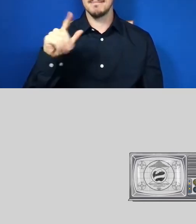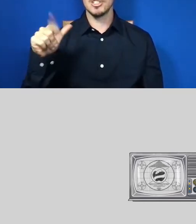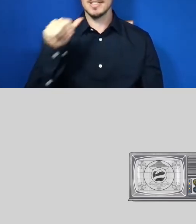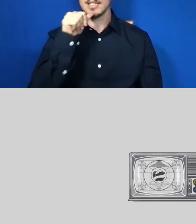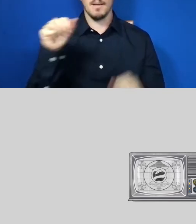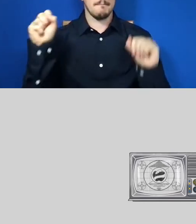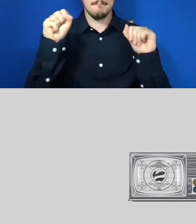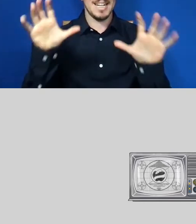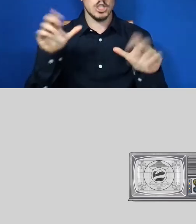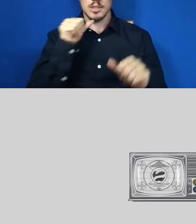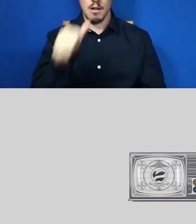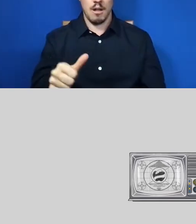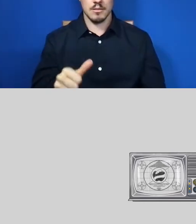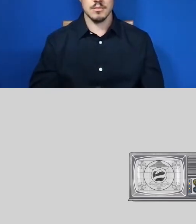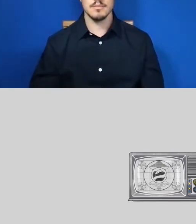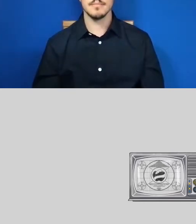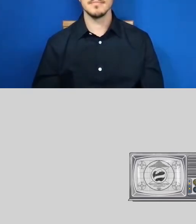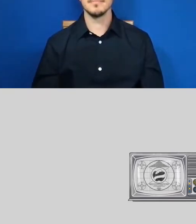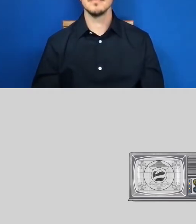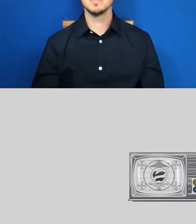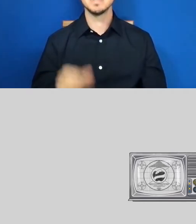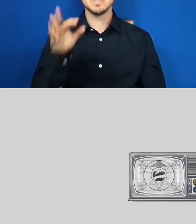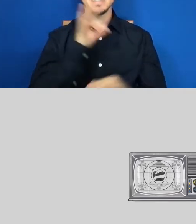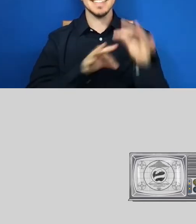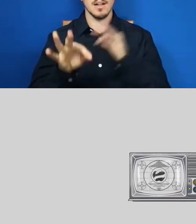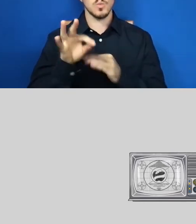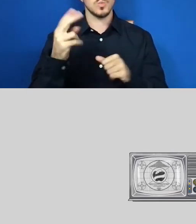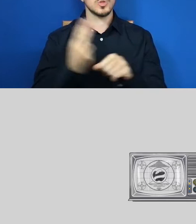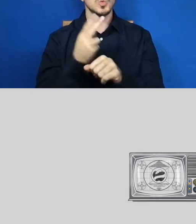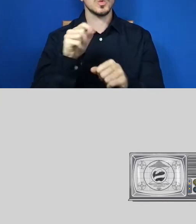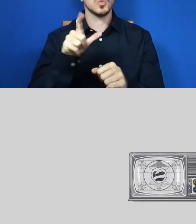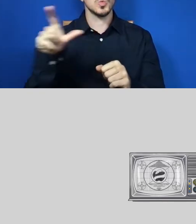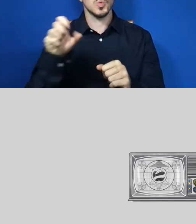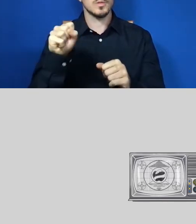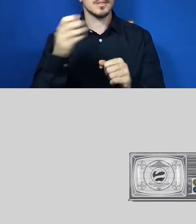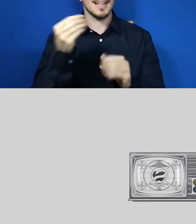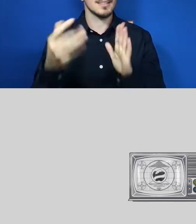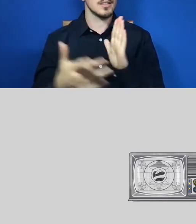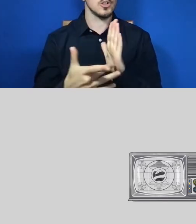Machine learning is not magic. Rather, we're using tools and technology